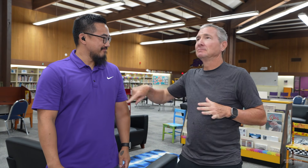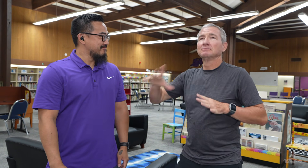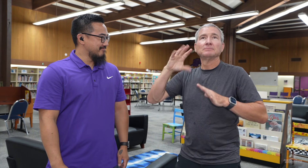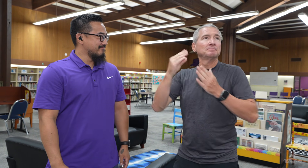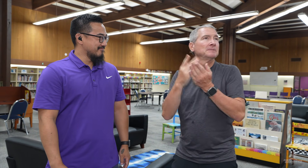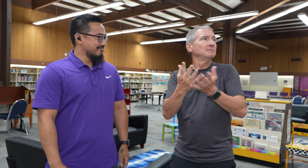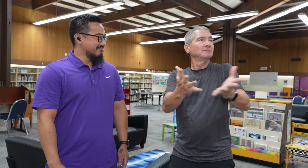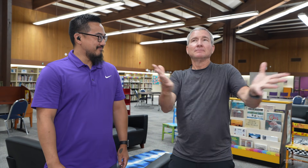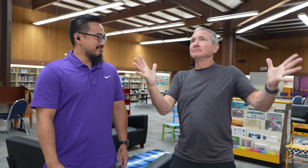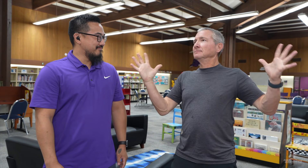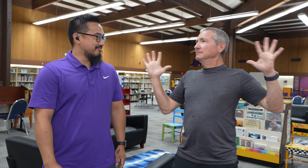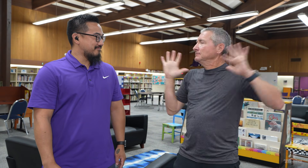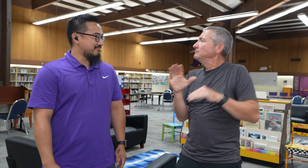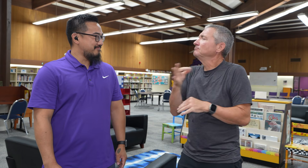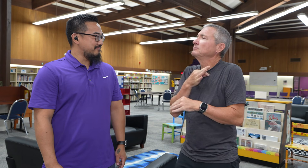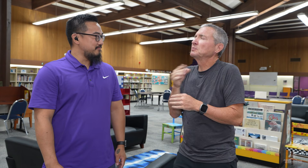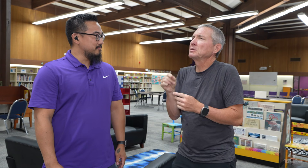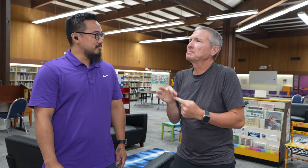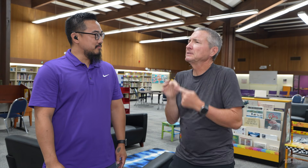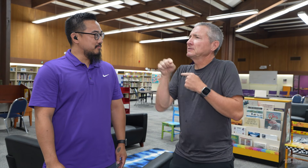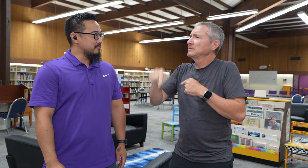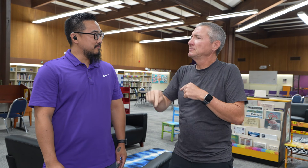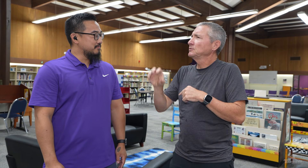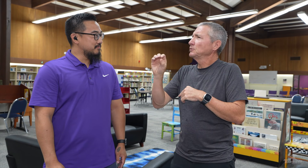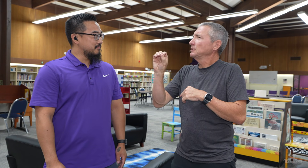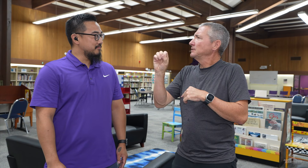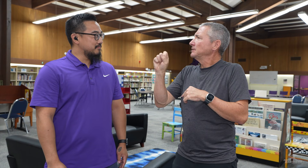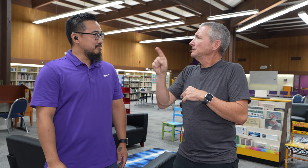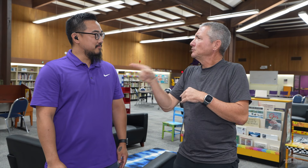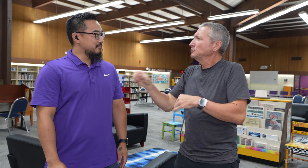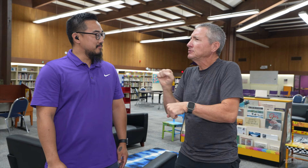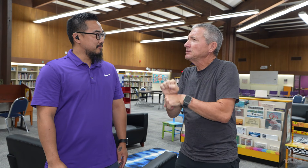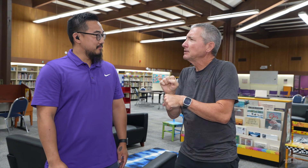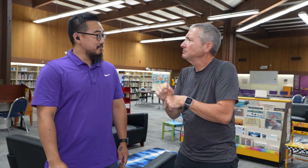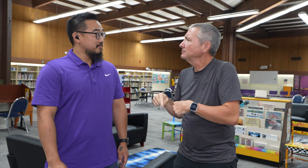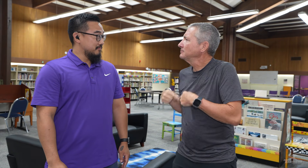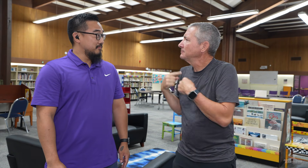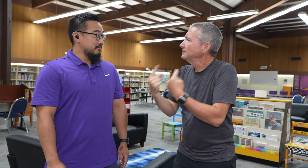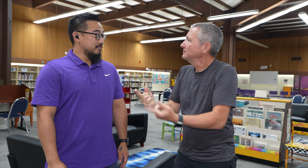This is such a beautiful space. What makes OSD special in your work experience?